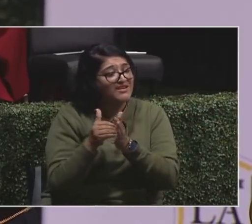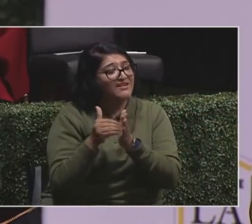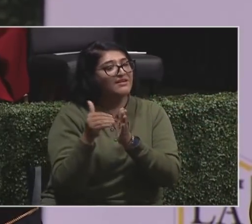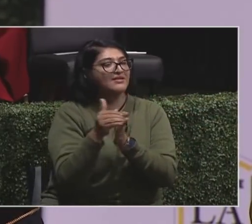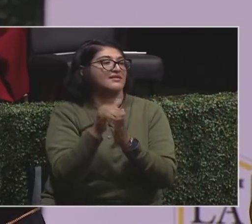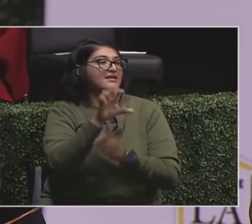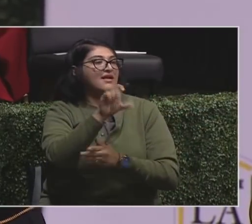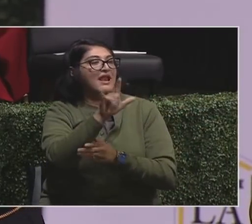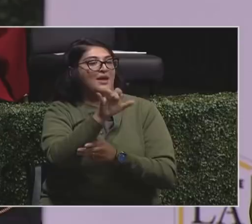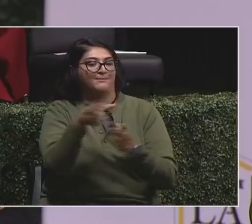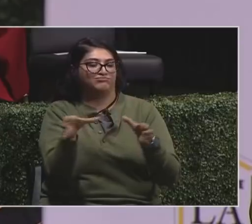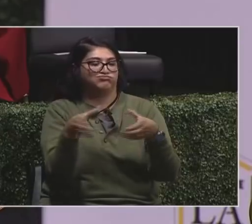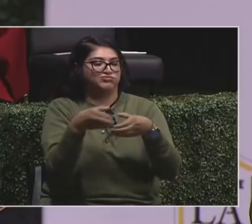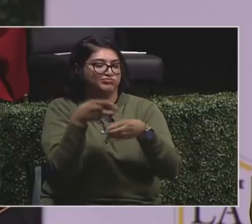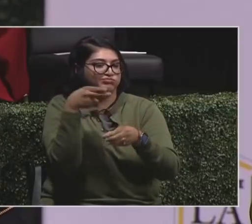CAL STATE LA.